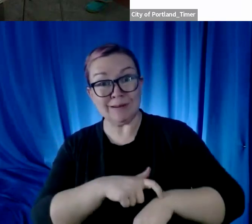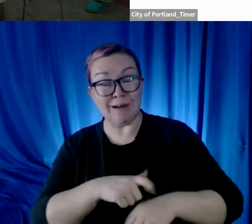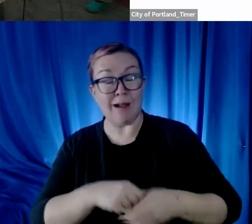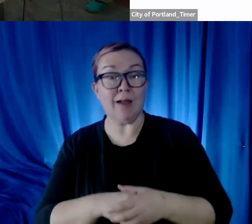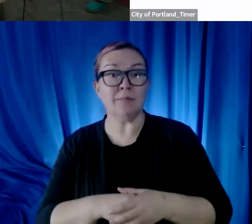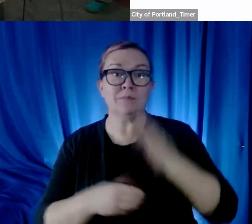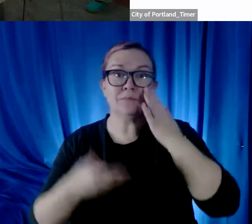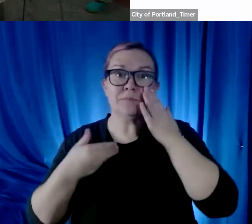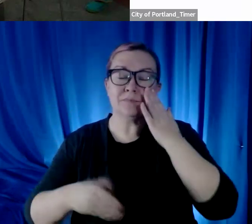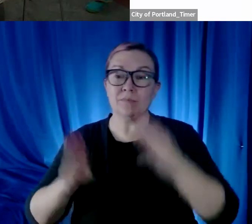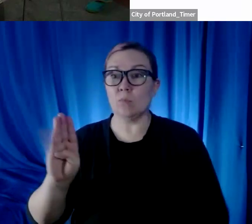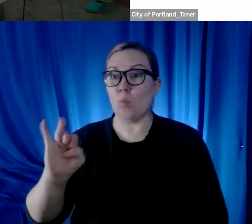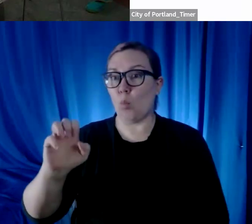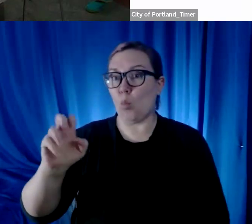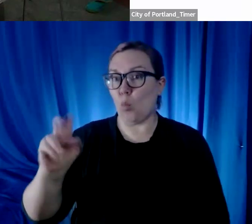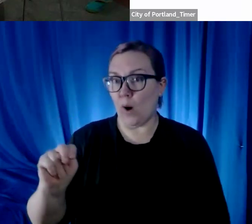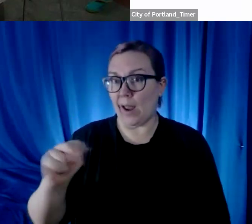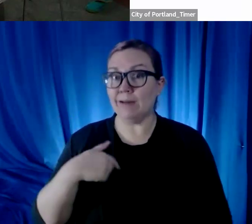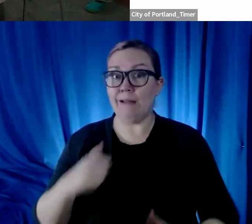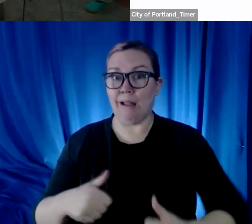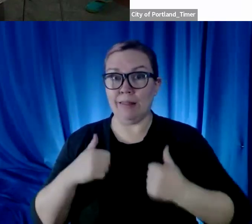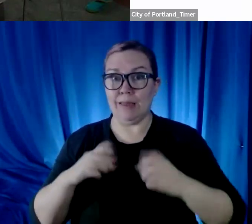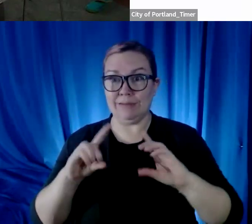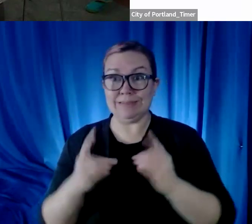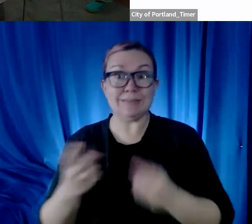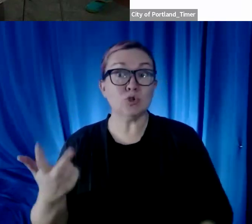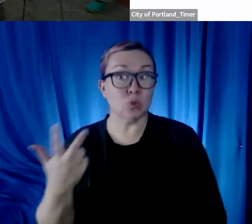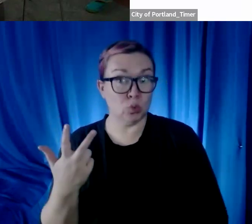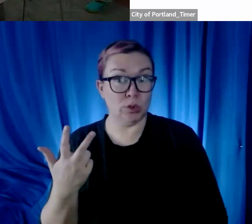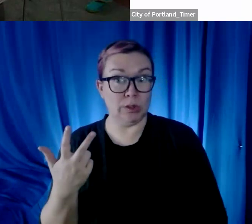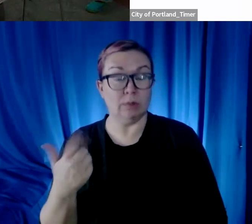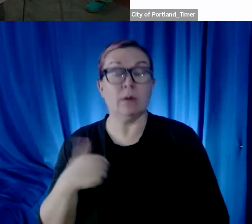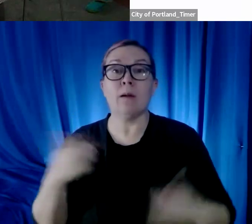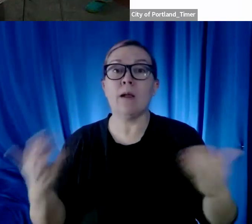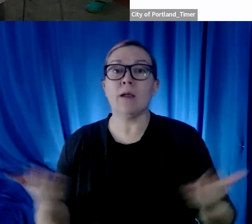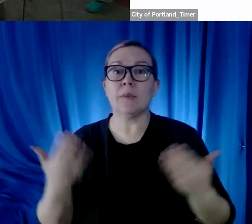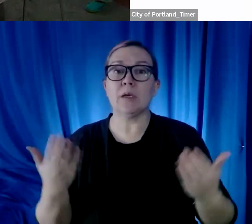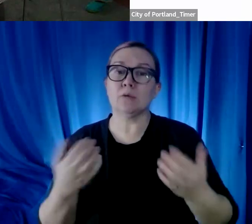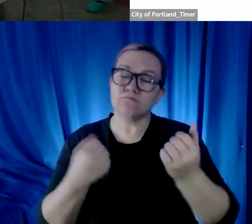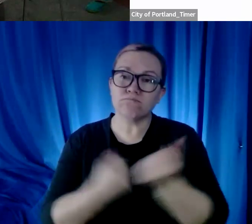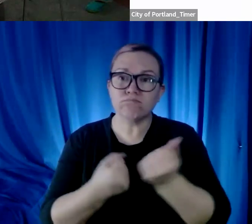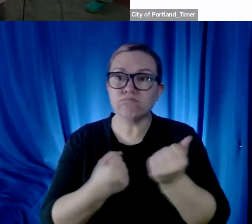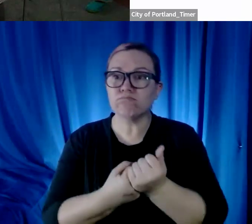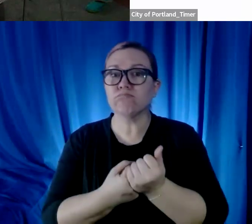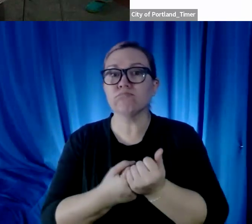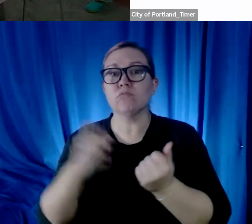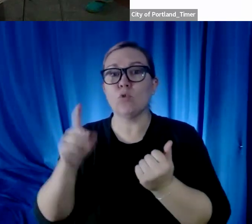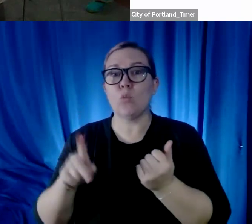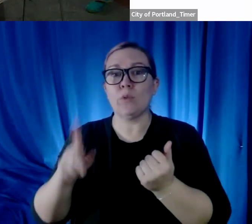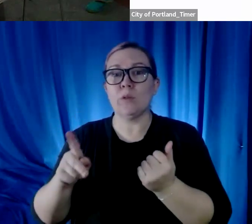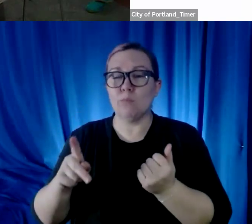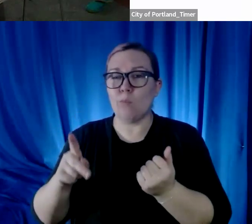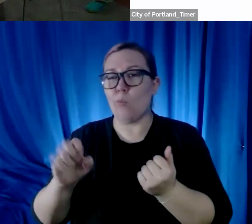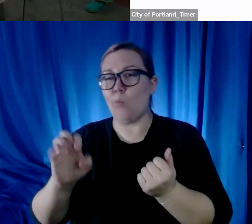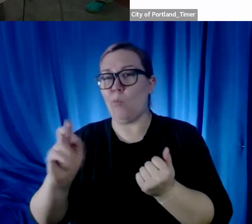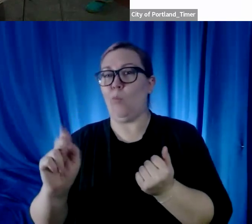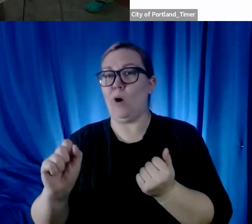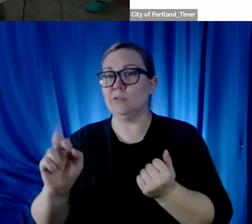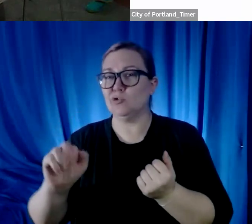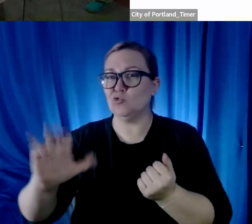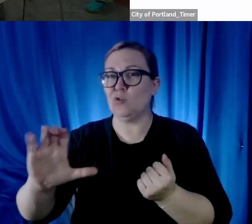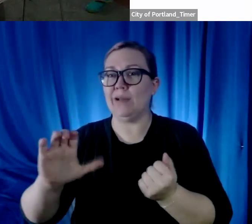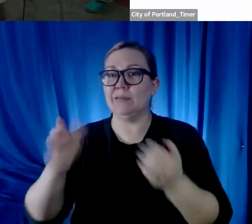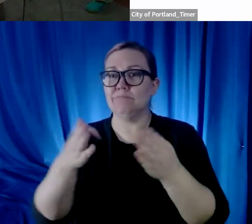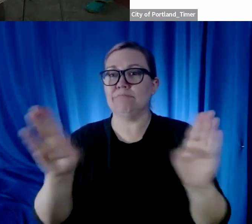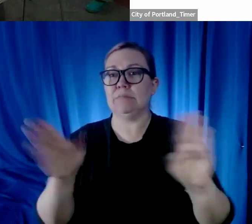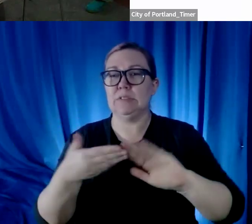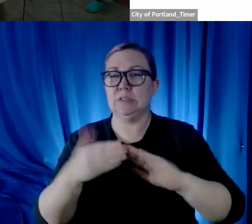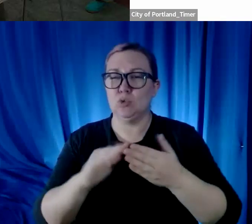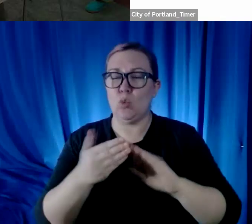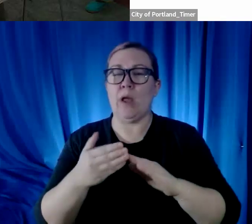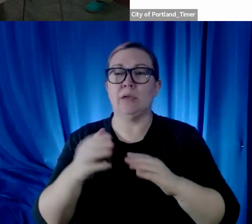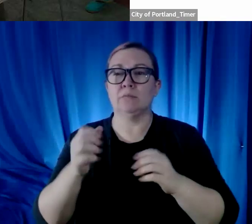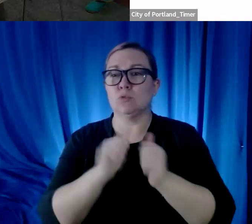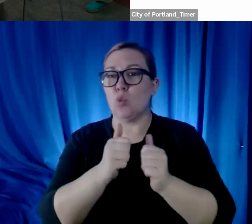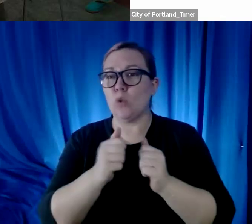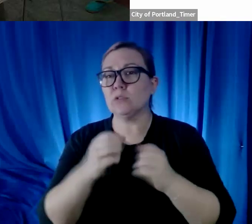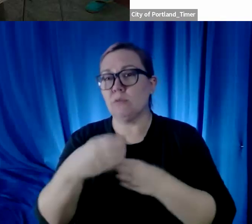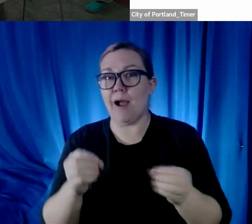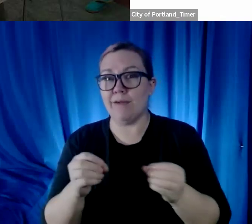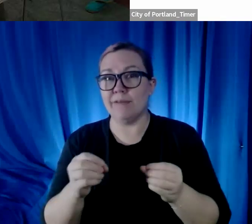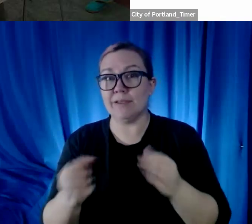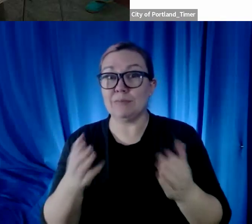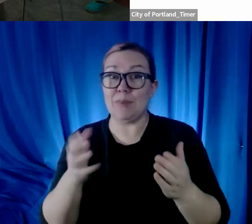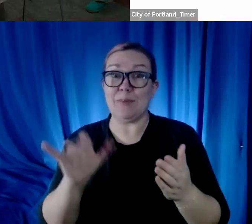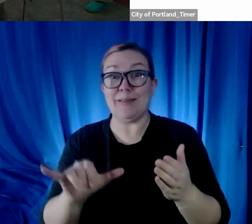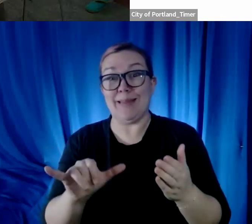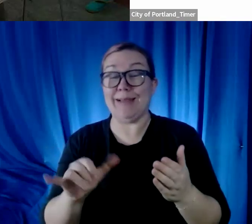My name is Brian Grant. I live in District 3, and I'm here to voice support for Portland Parks and Recreation's citywide sports office. I think there was a lot of inference probably that that might be what was about to come out of my mouth.